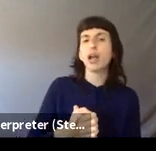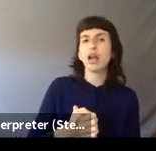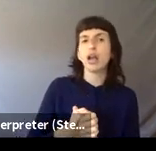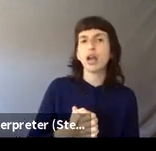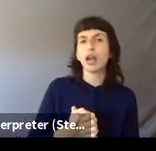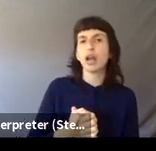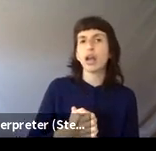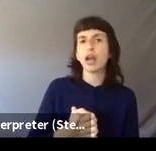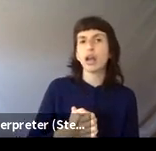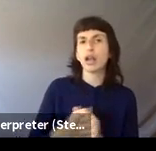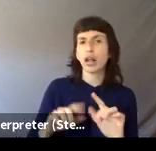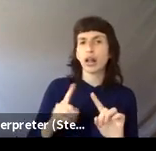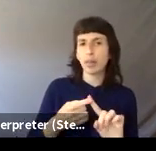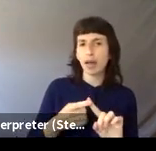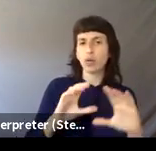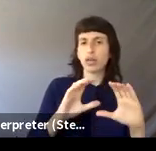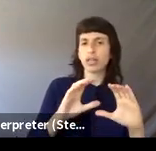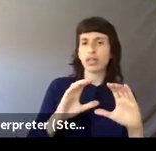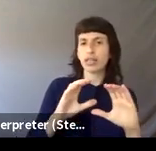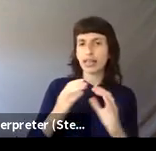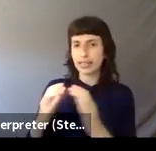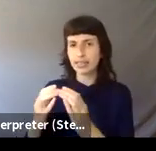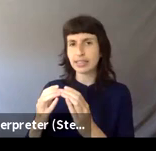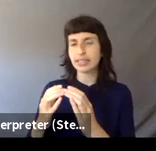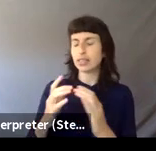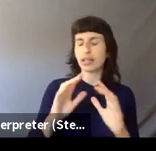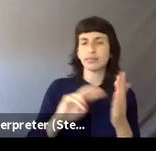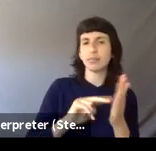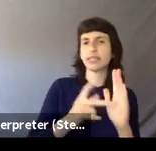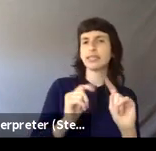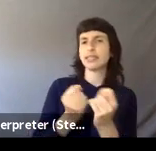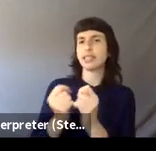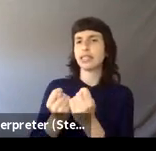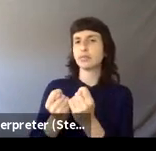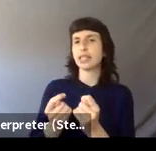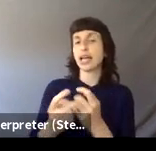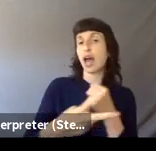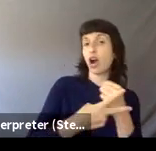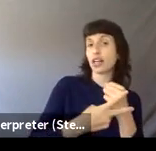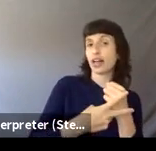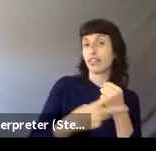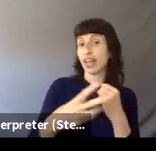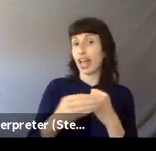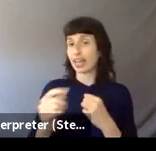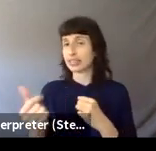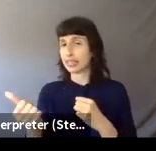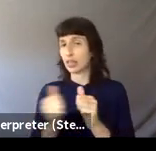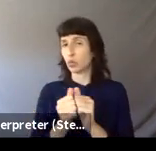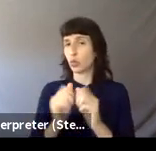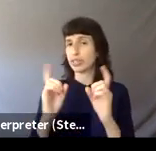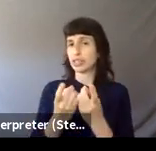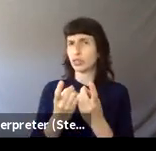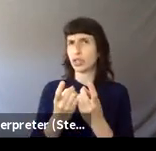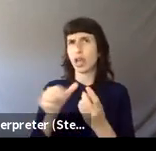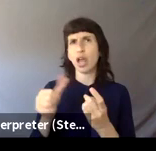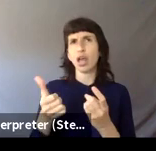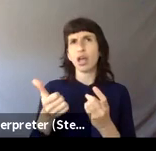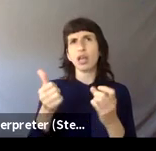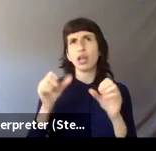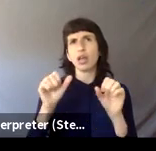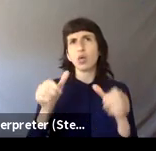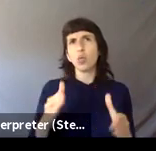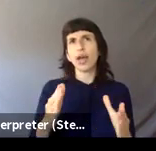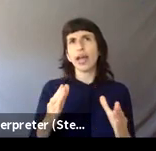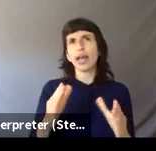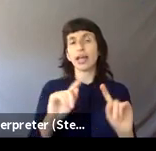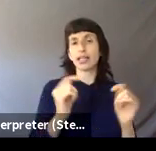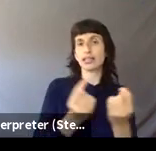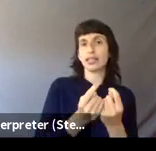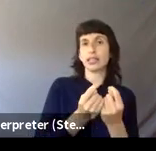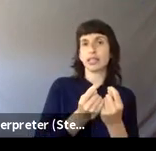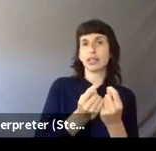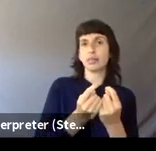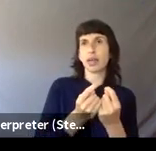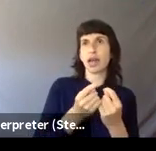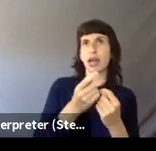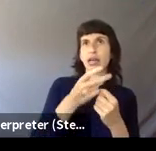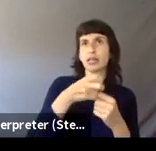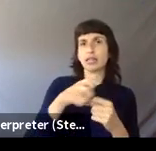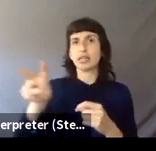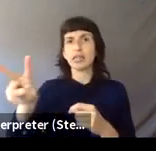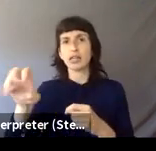we can even look into that when we get into rubrics.